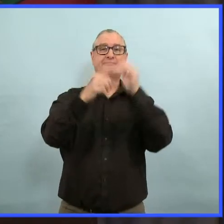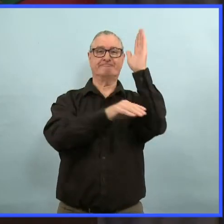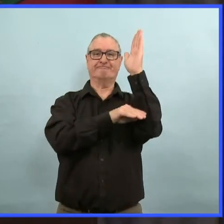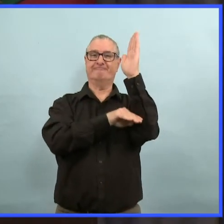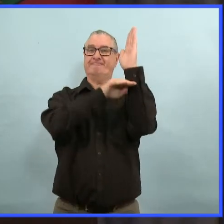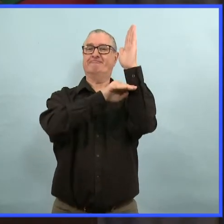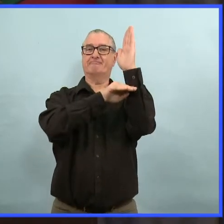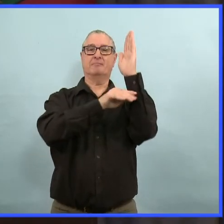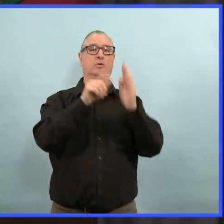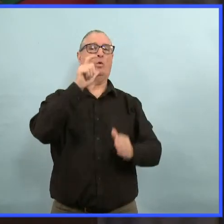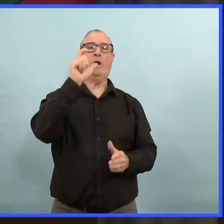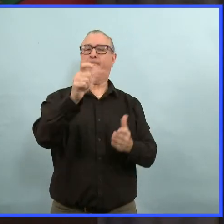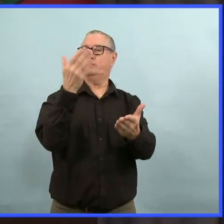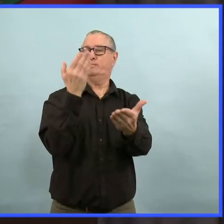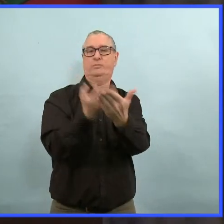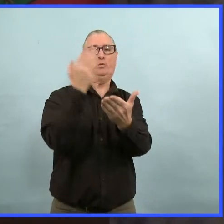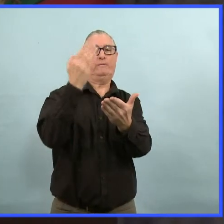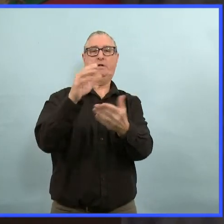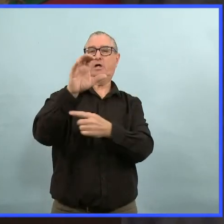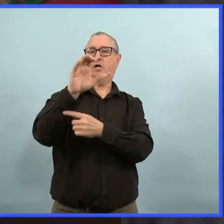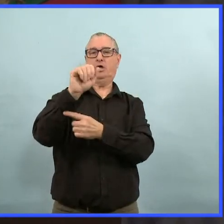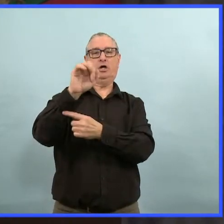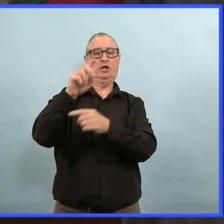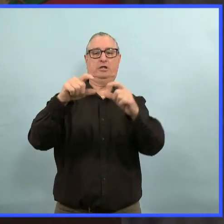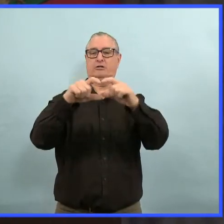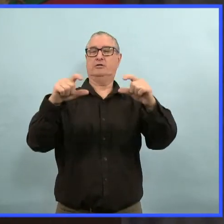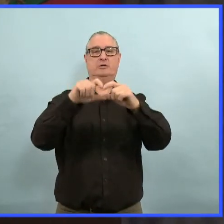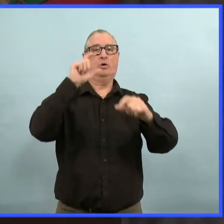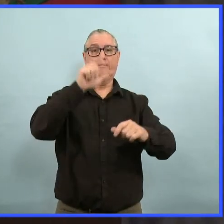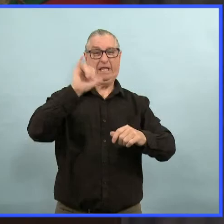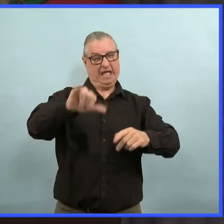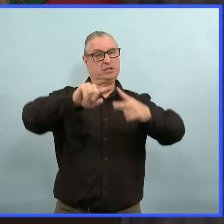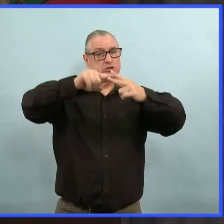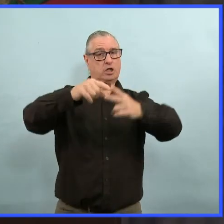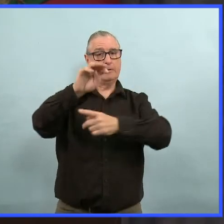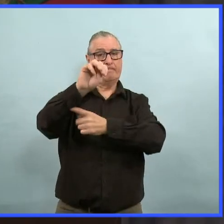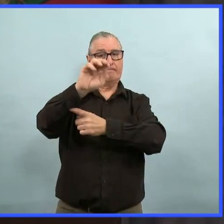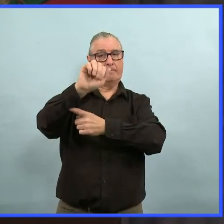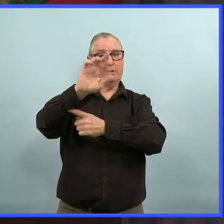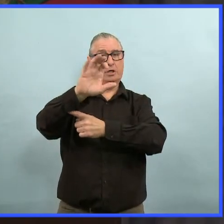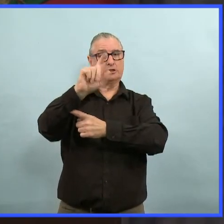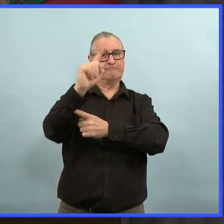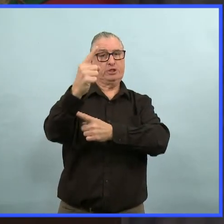as well in a letter going out today signed by all regional health authority leaders and sdos